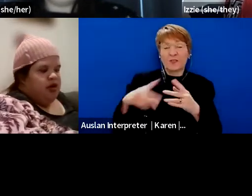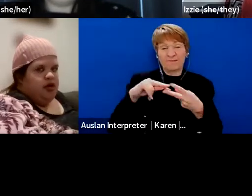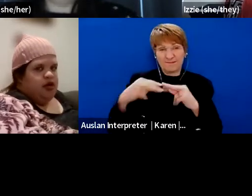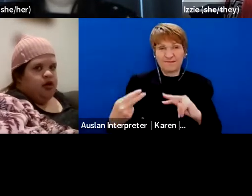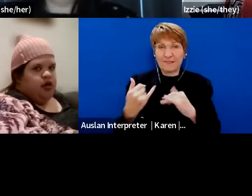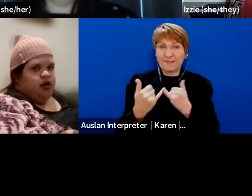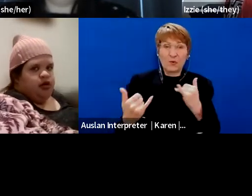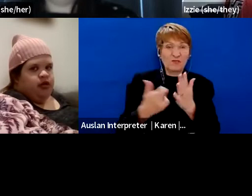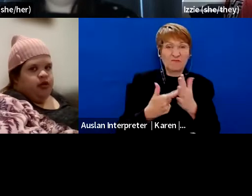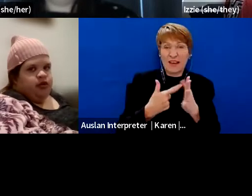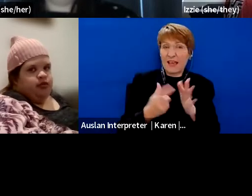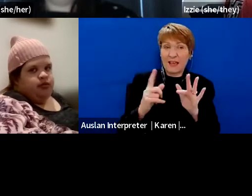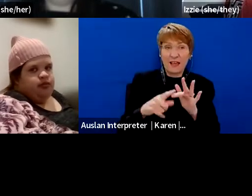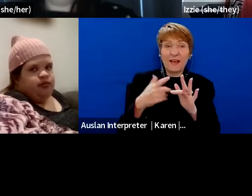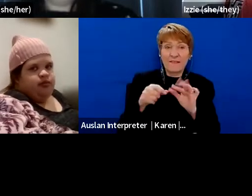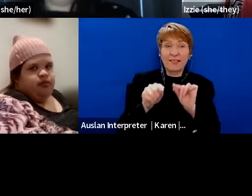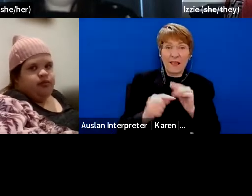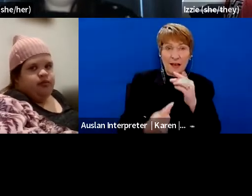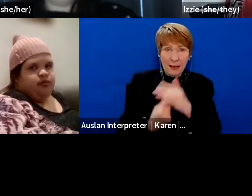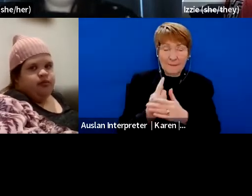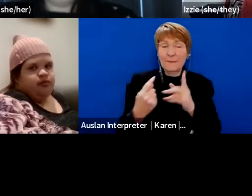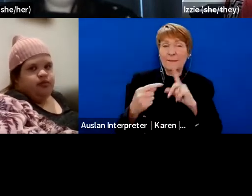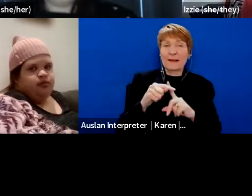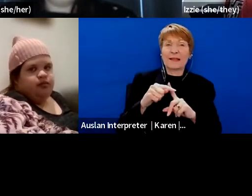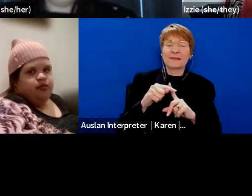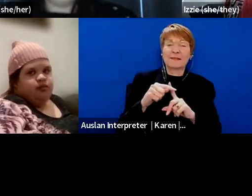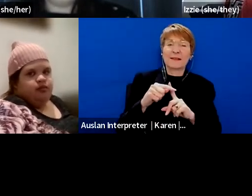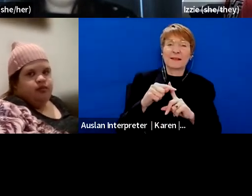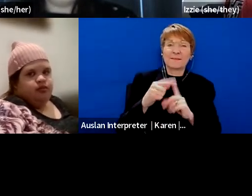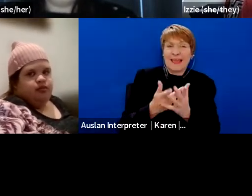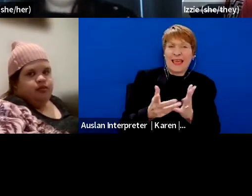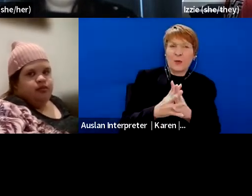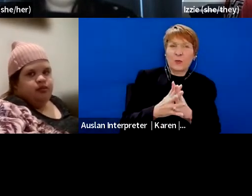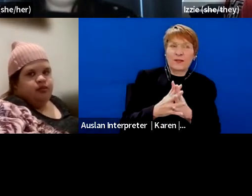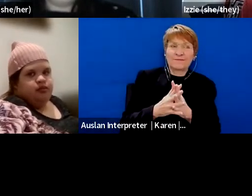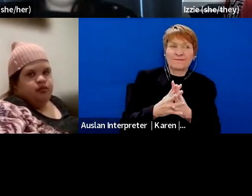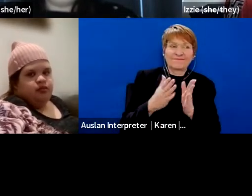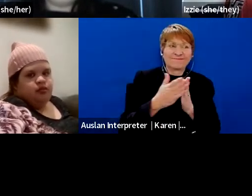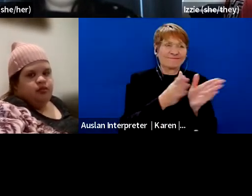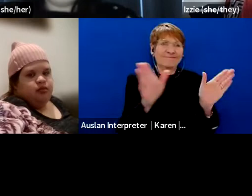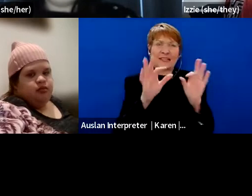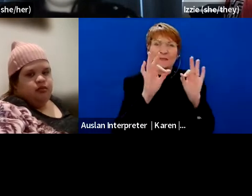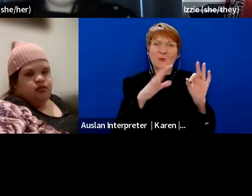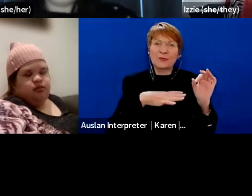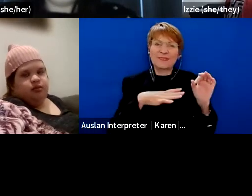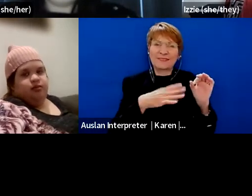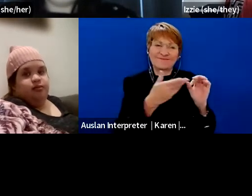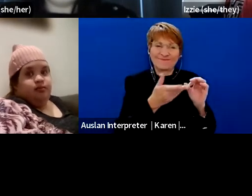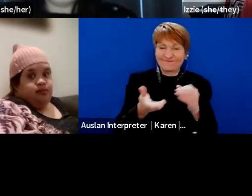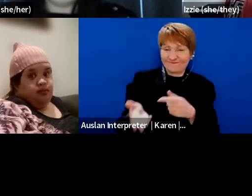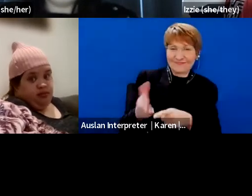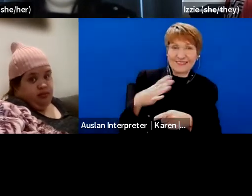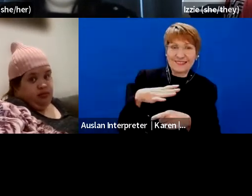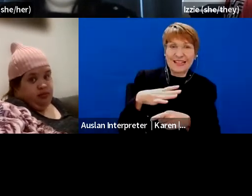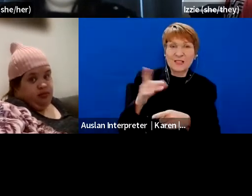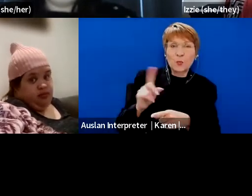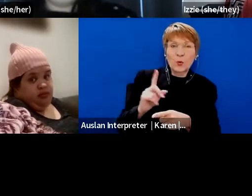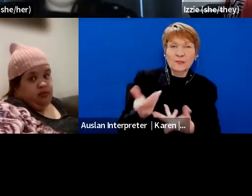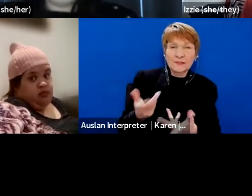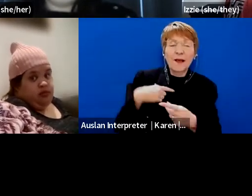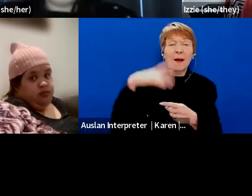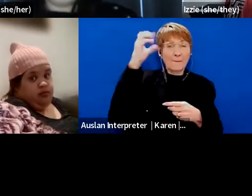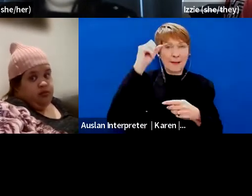Because her condition is so rare, but also just knowing how to navigate the special needs world, and what services she needed.